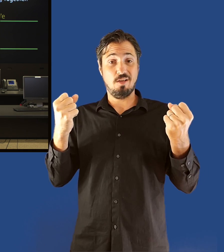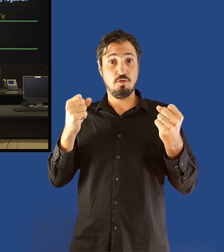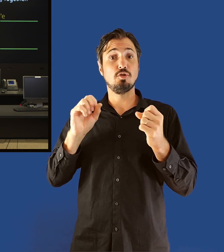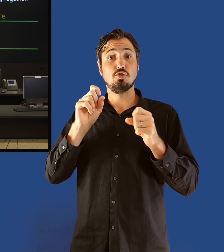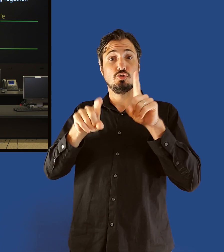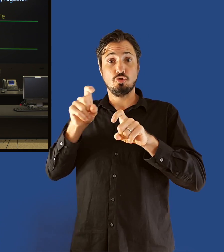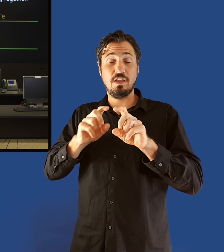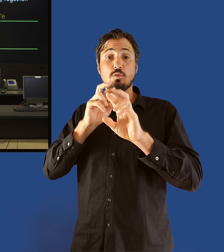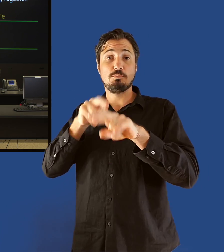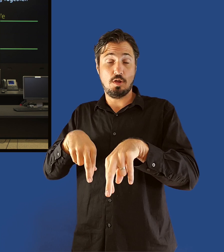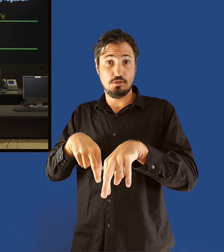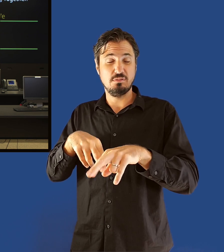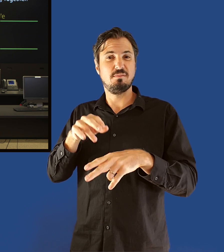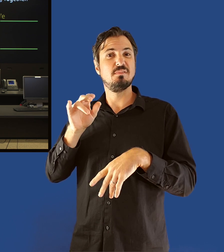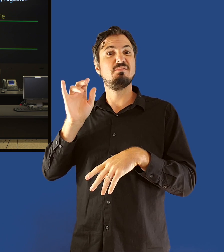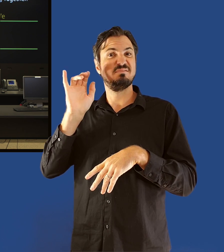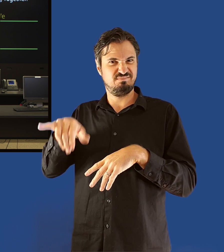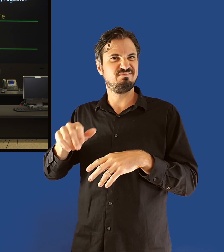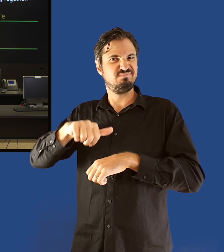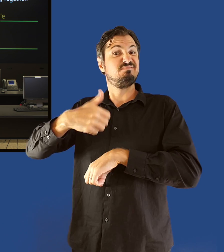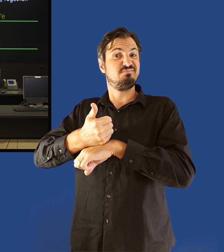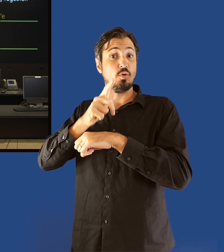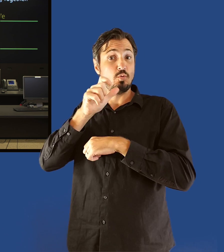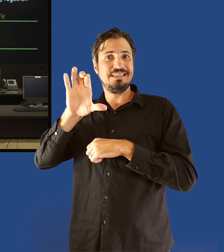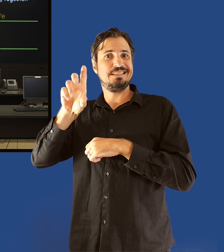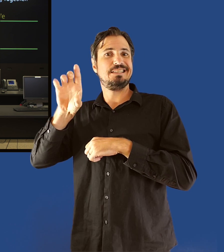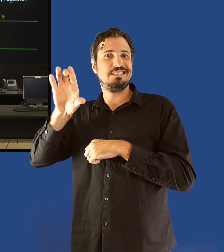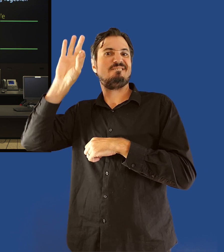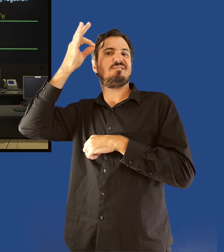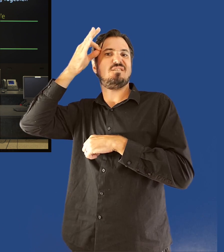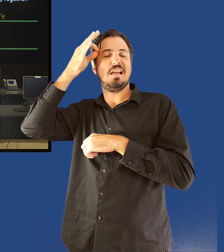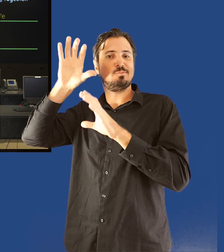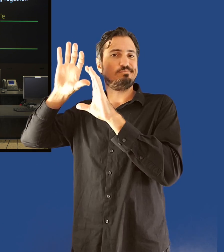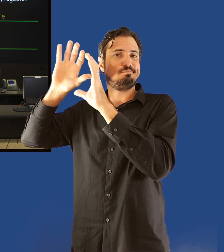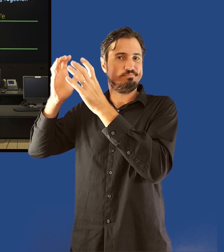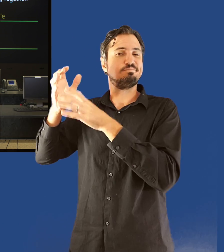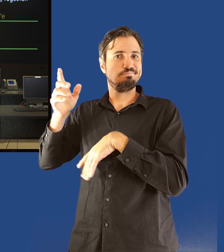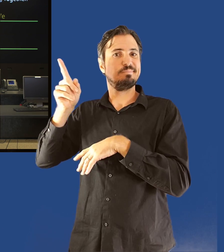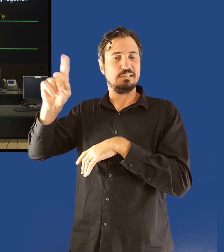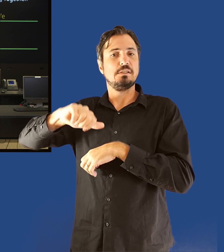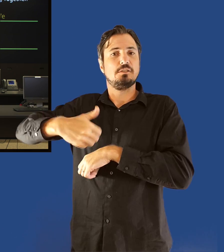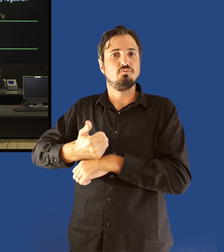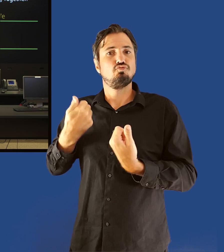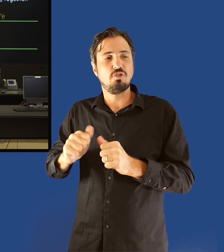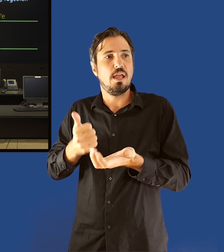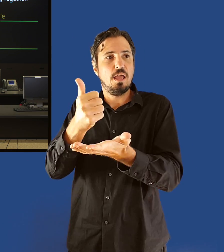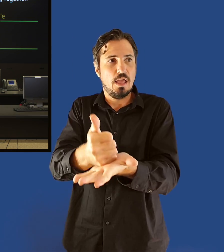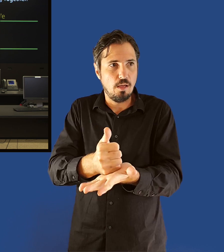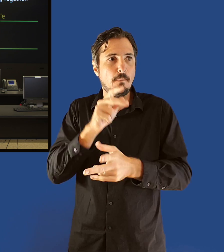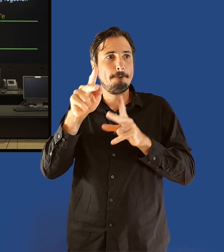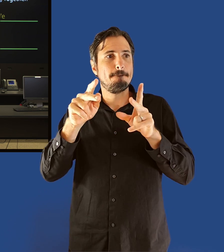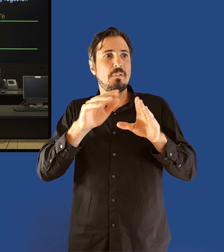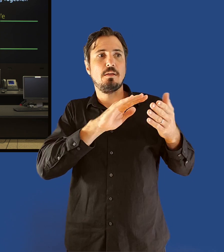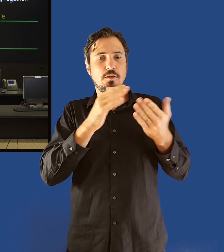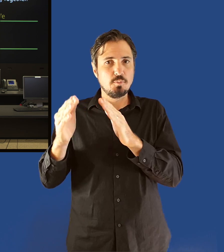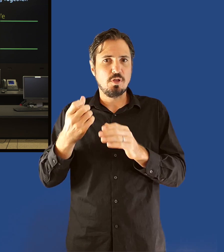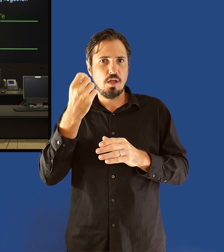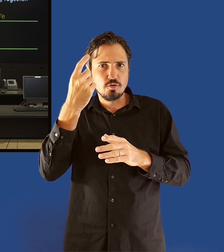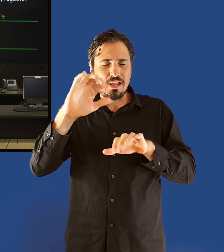It is a survey methodology that was established by the Centers for Disease Control and Prevention, to help emergency responders understand a community’s needs and ability to access resources.